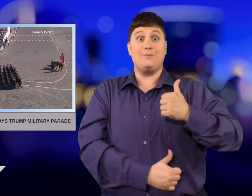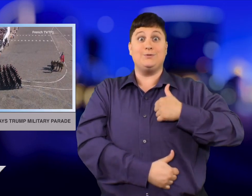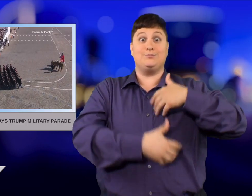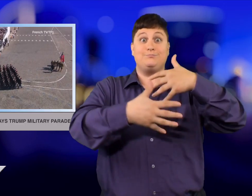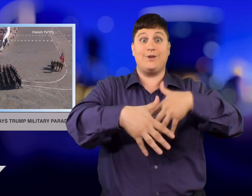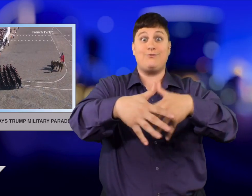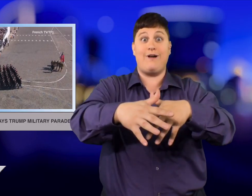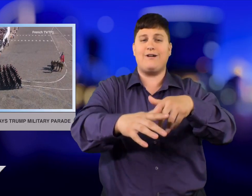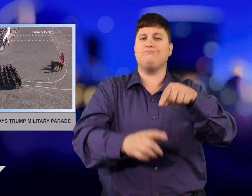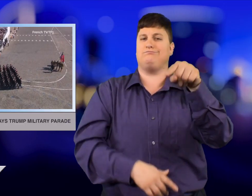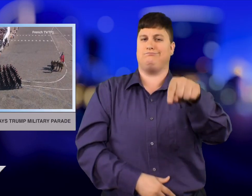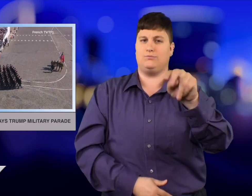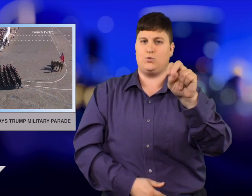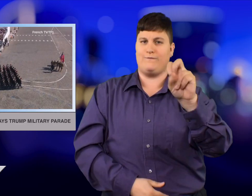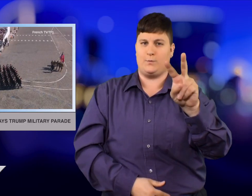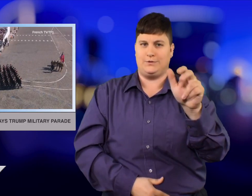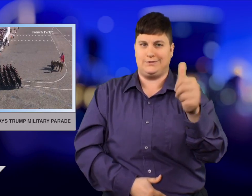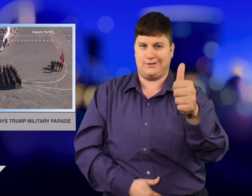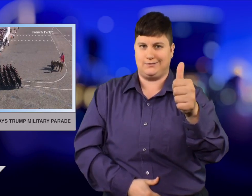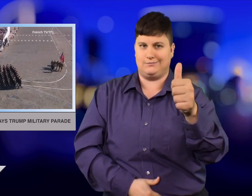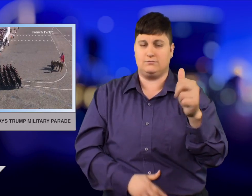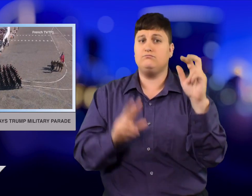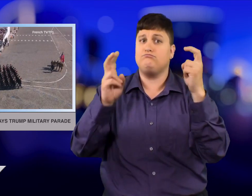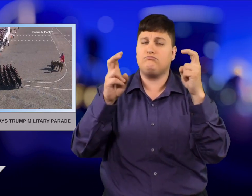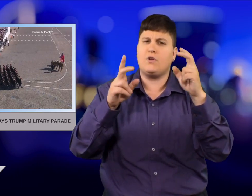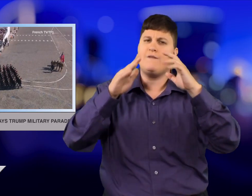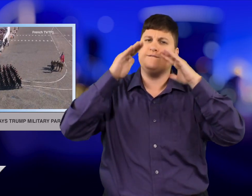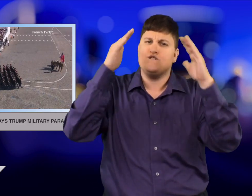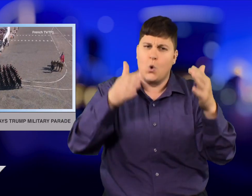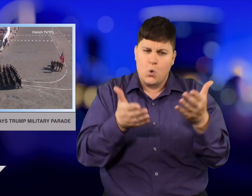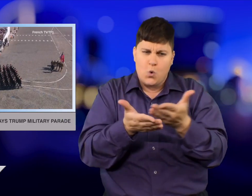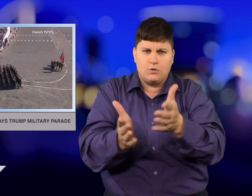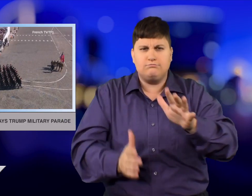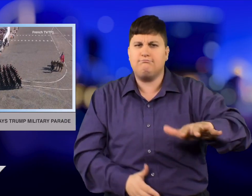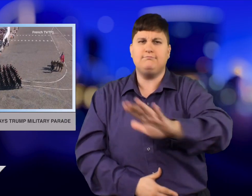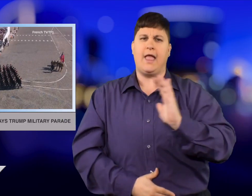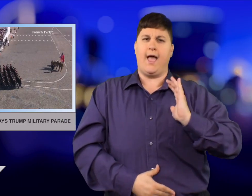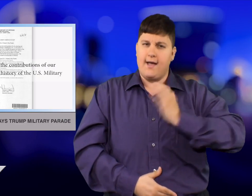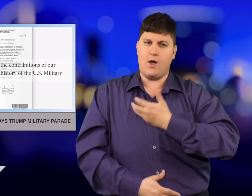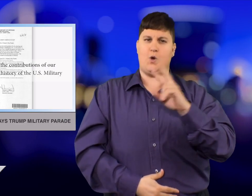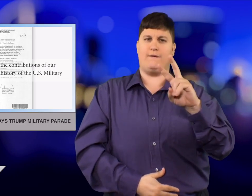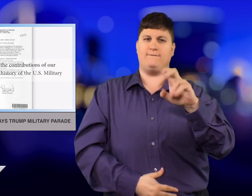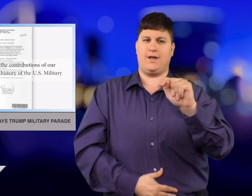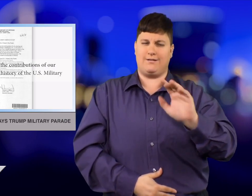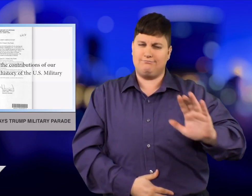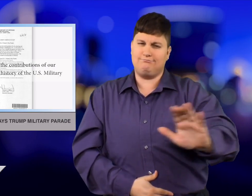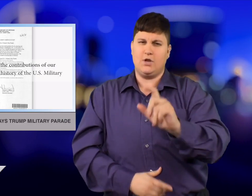The event, targeted for November 10, was to "focus on the contributions of our veterans